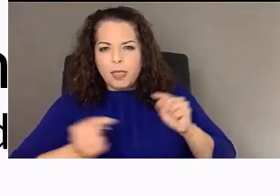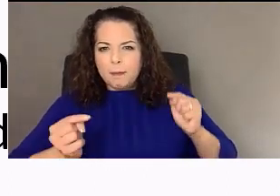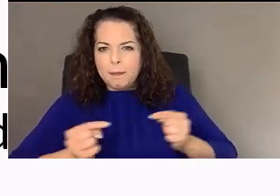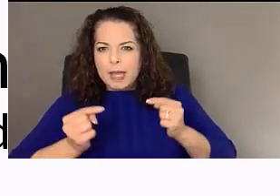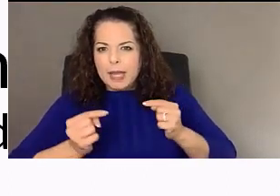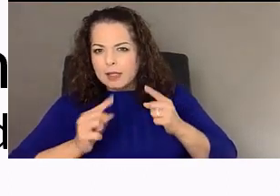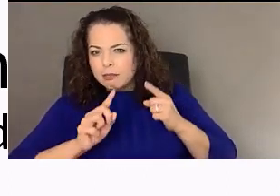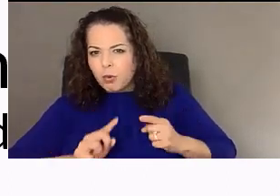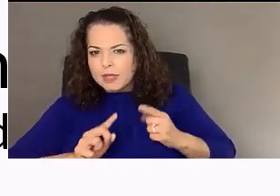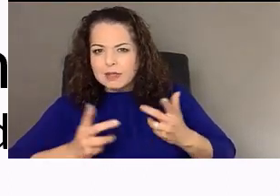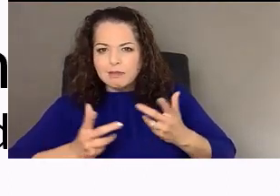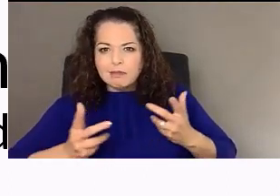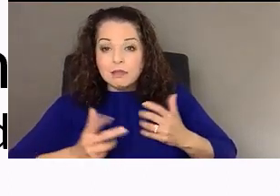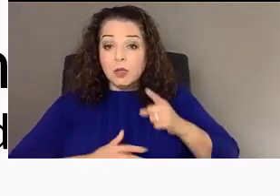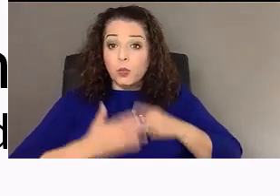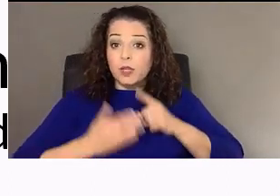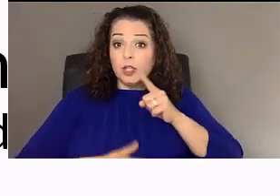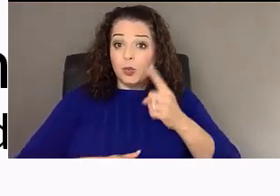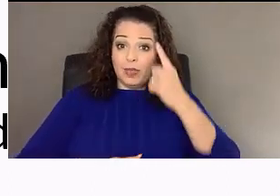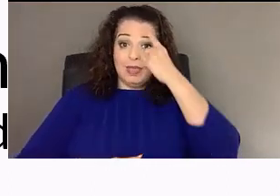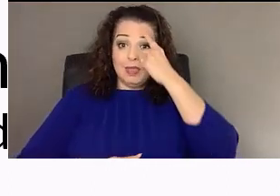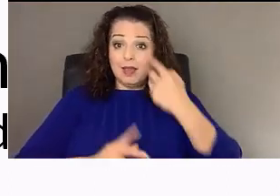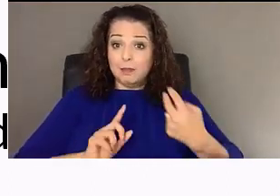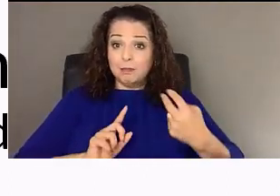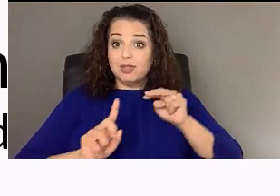What you might perceive as a pain point,